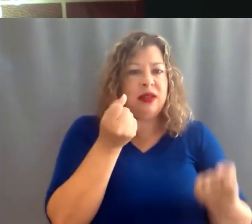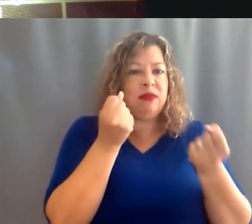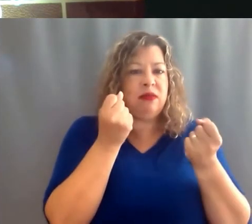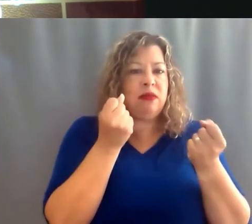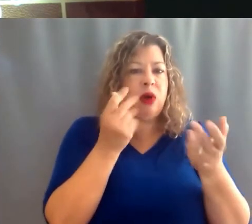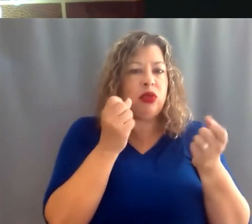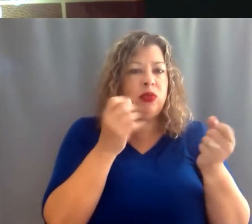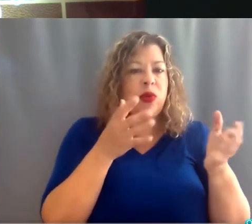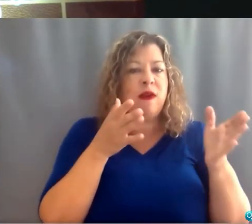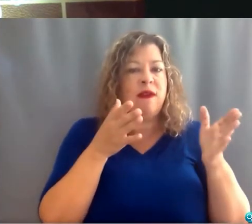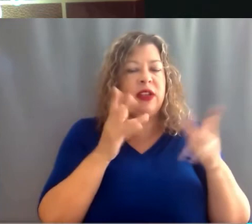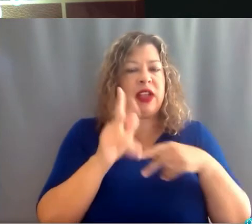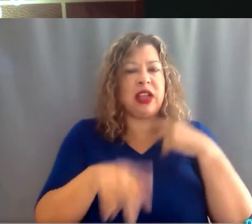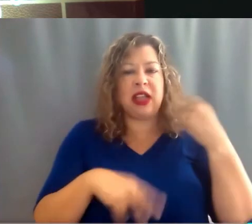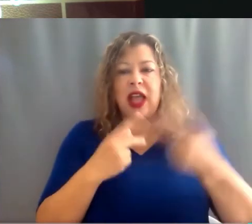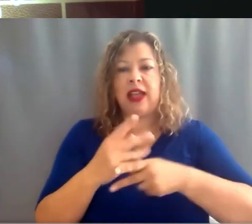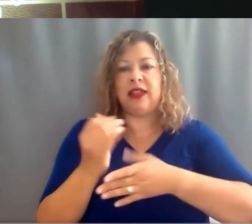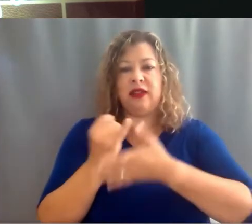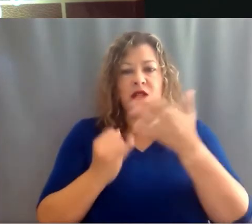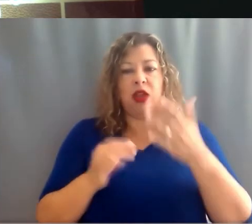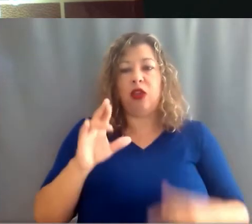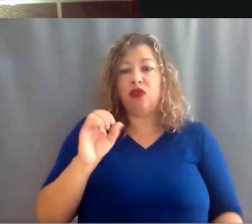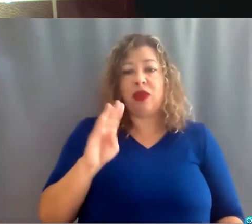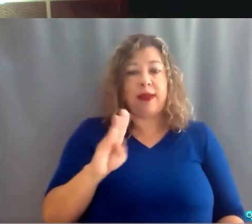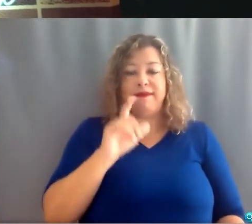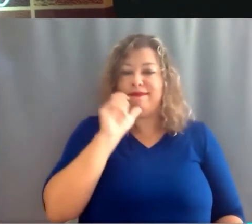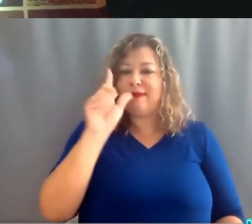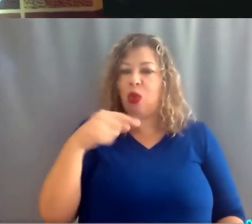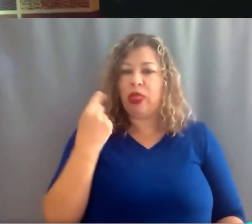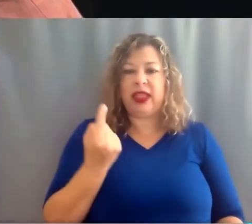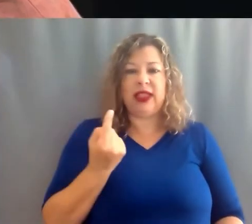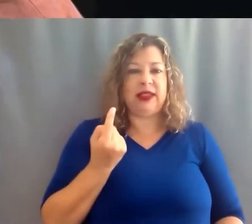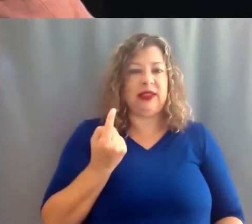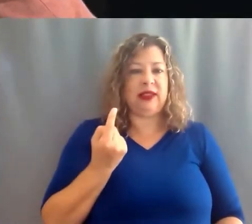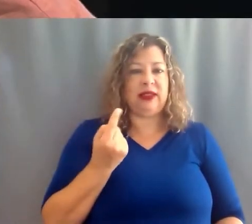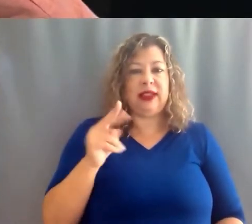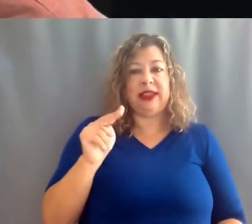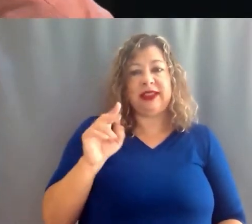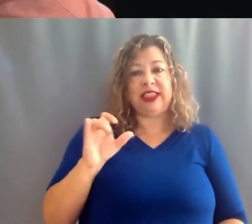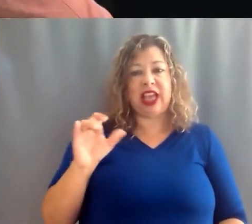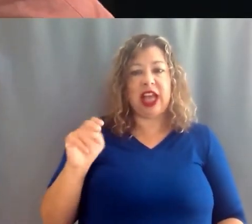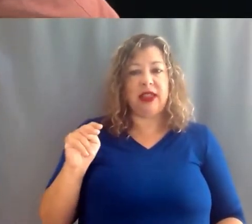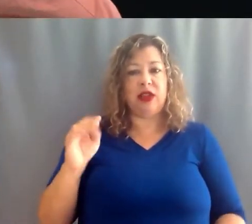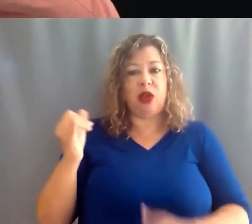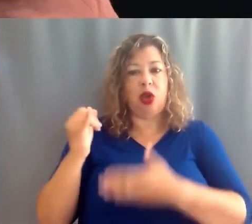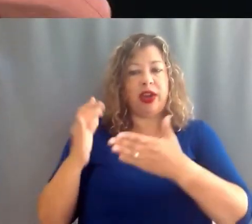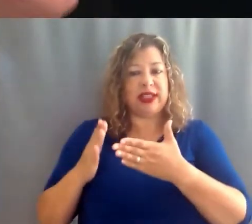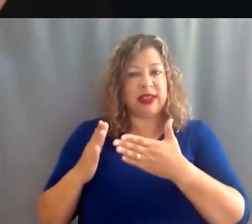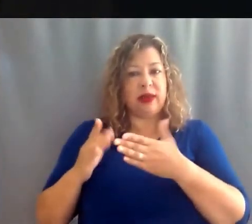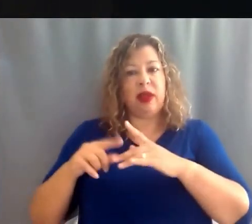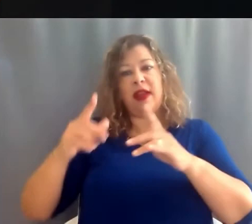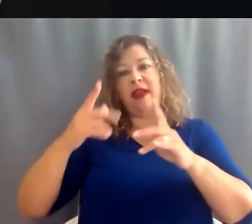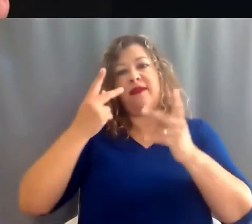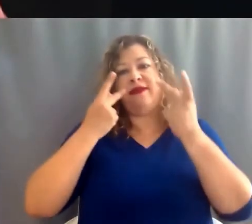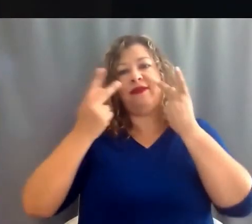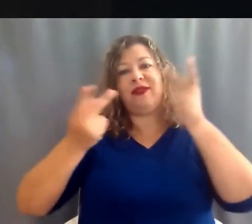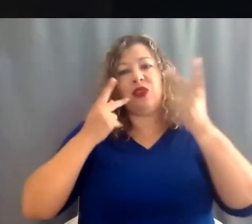Because Rob is not just. A neon artist. He's also a visual artist in the digital sphere. And young folks don't realize that.